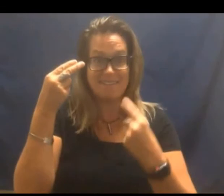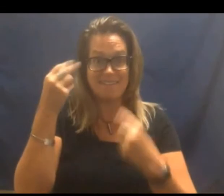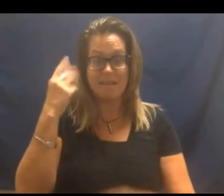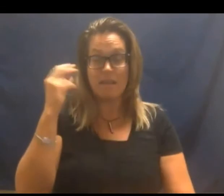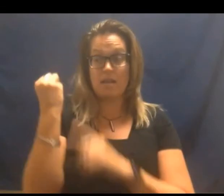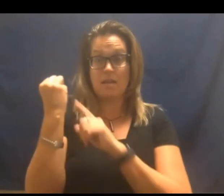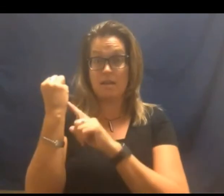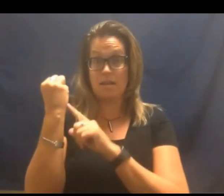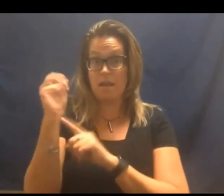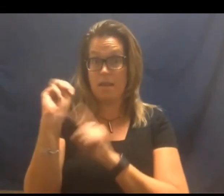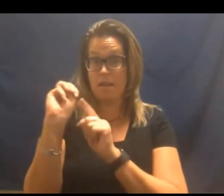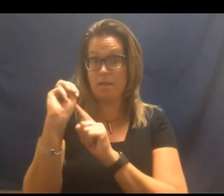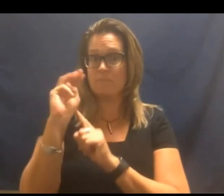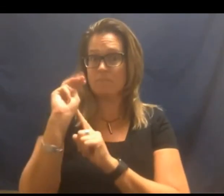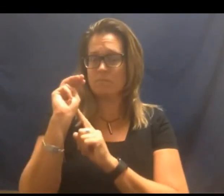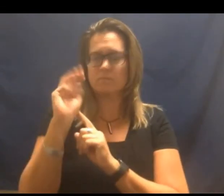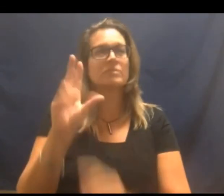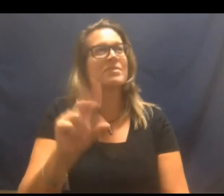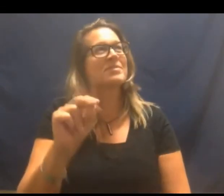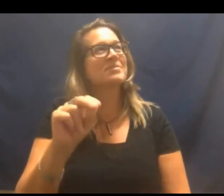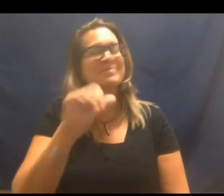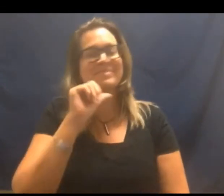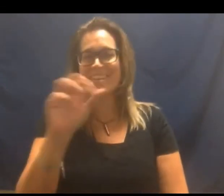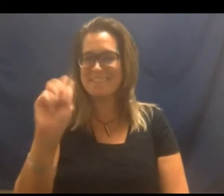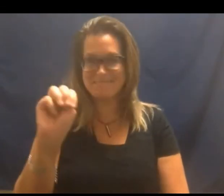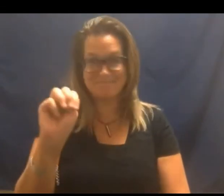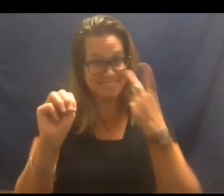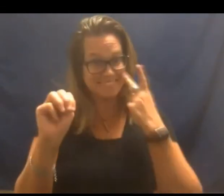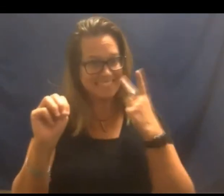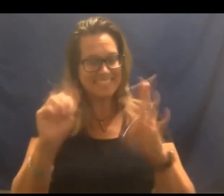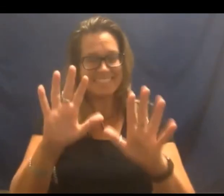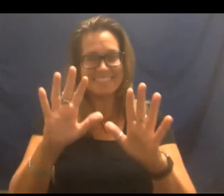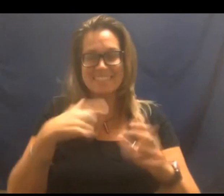you know that it's the sign UNDERSTAND.... wait actually I'm sorry, I'm wrong. See!